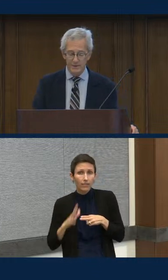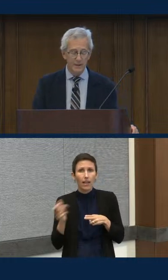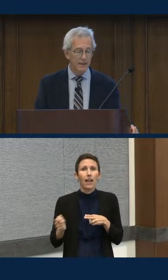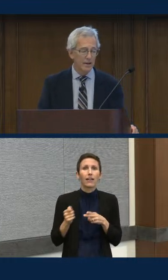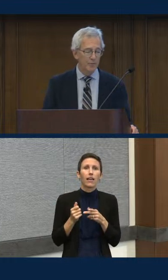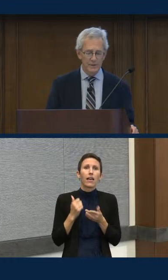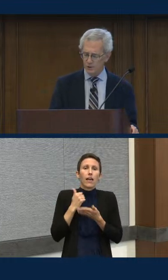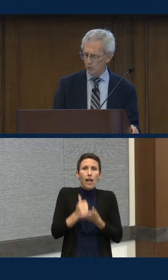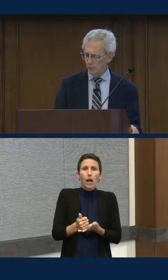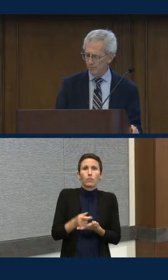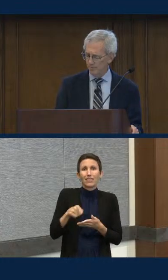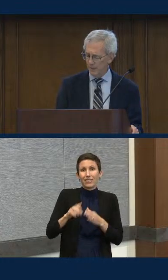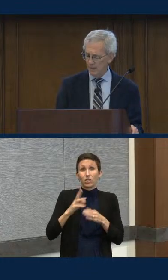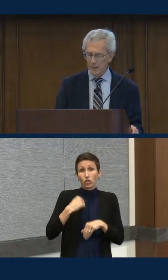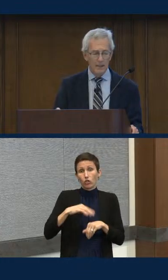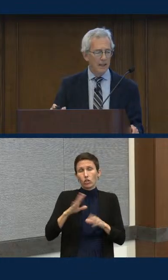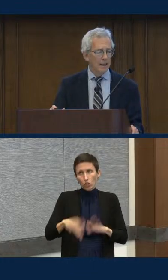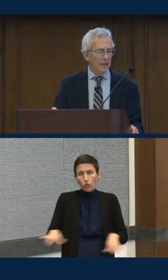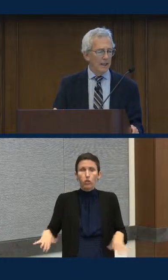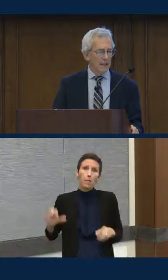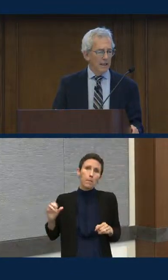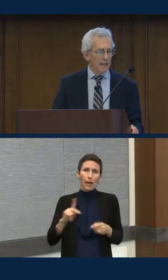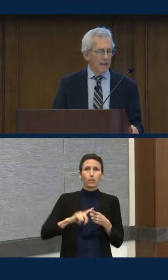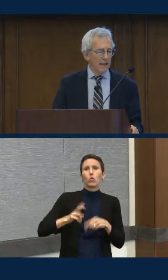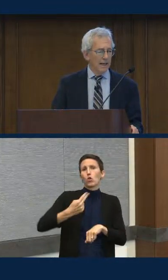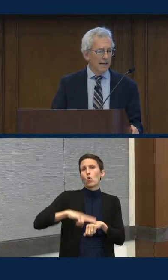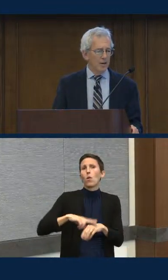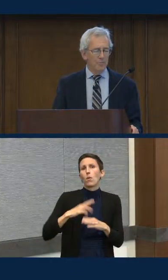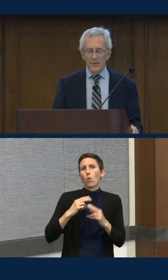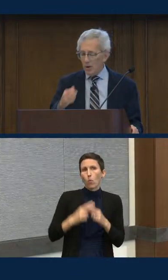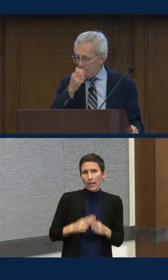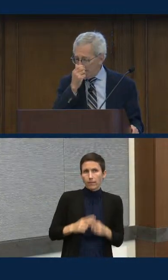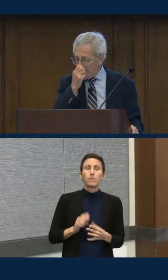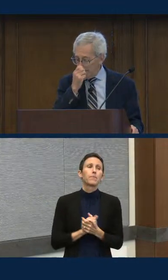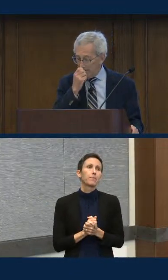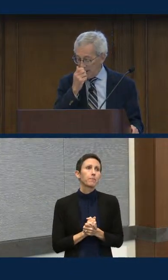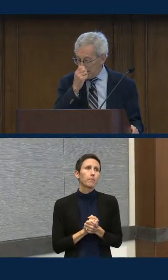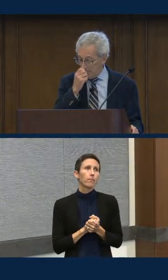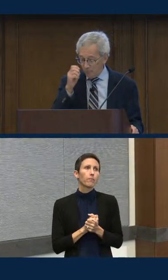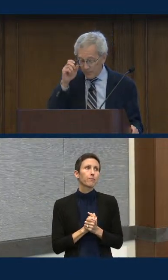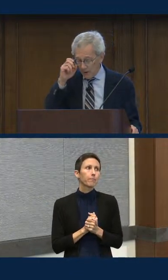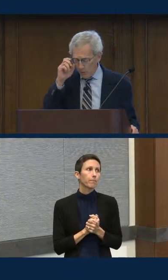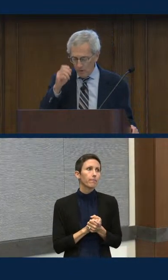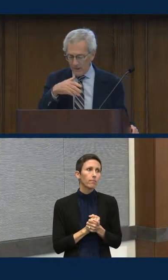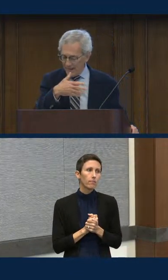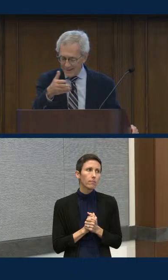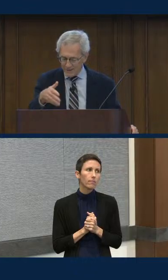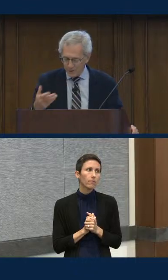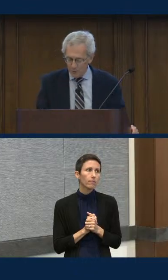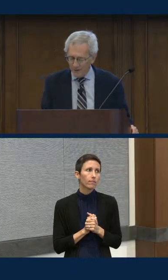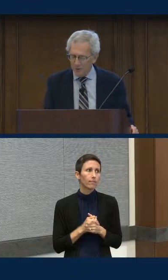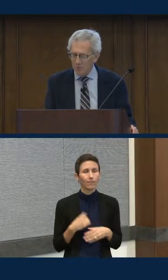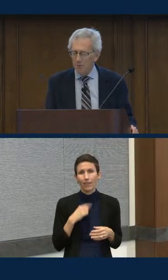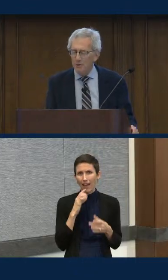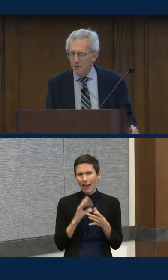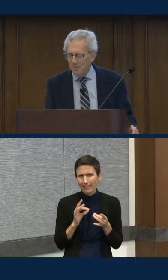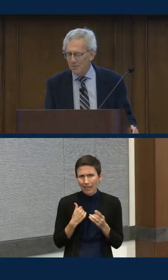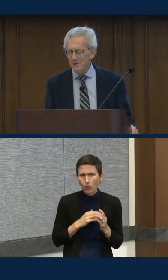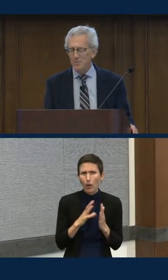children. Now, I said we would clone